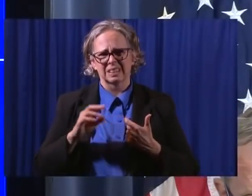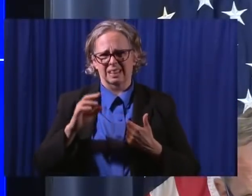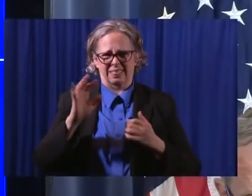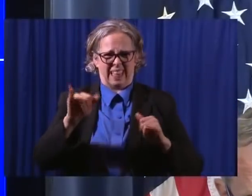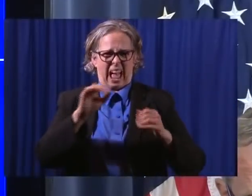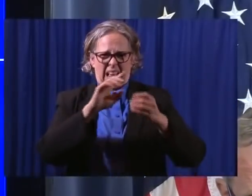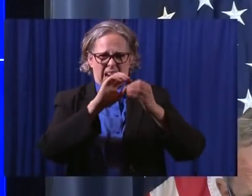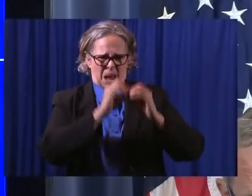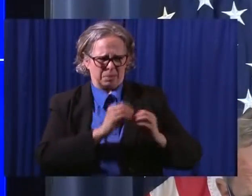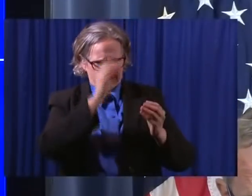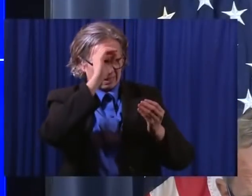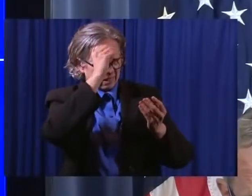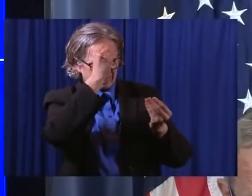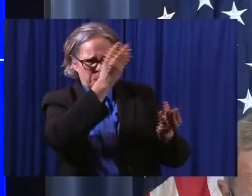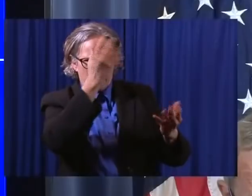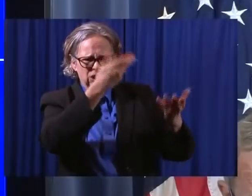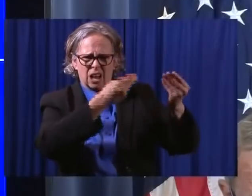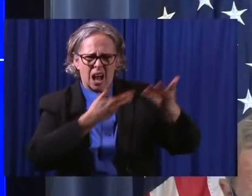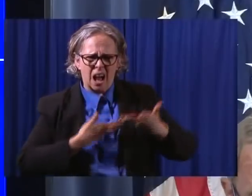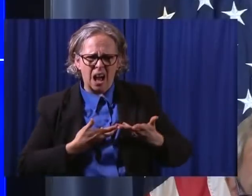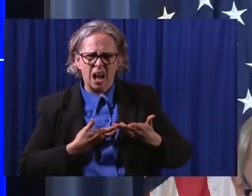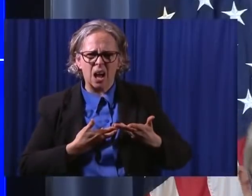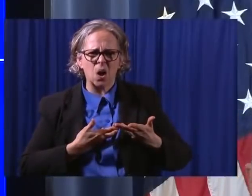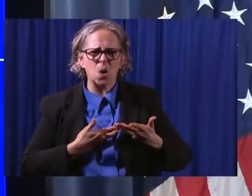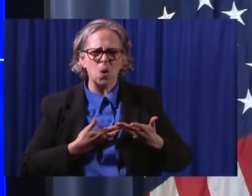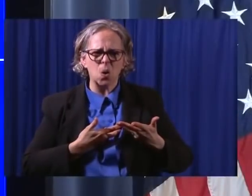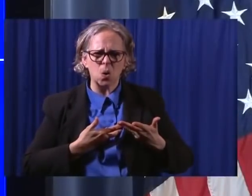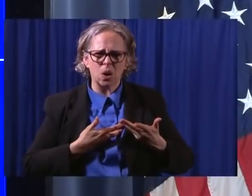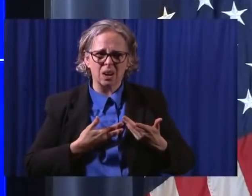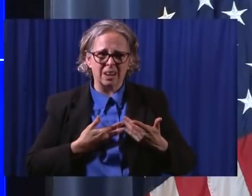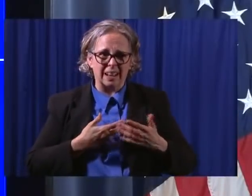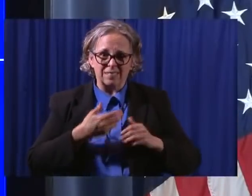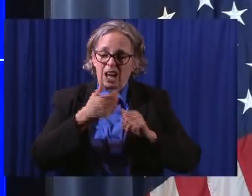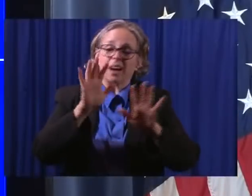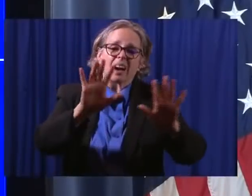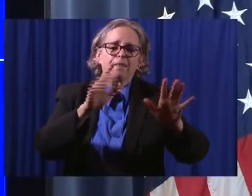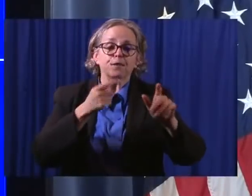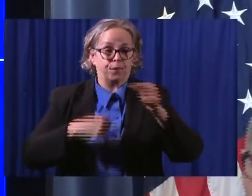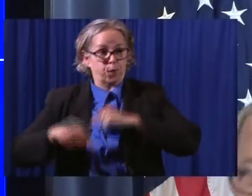ME GO THROUGH RED COUNTIES. TRUMBULL COUNTY. THIS IS WHAT THE DATA TEAM IS